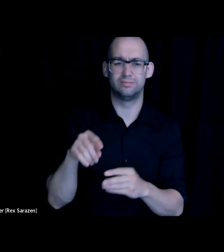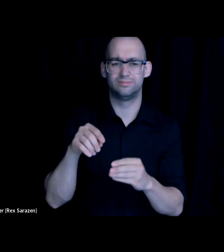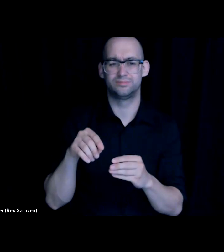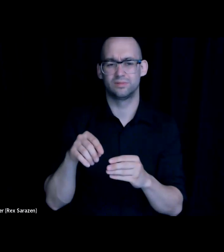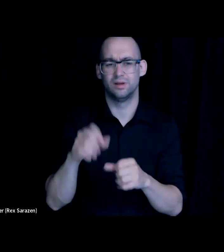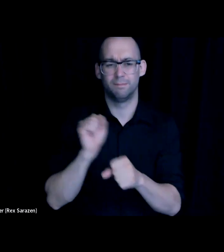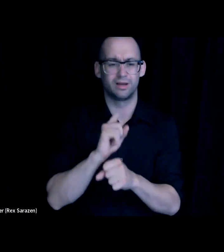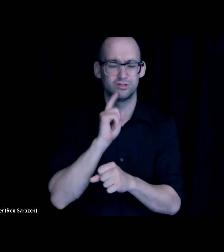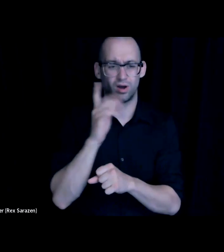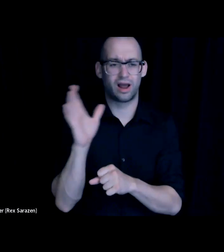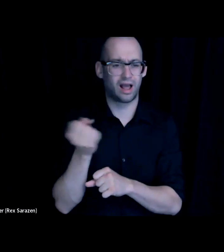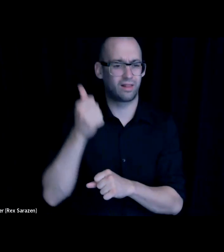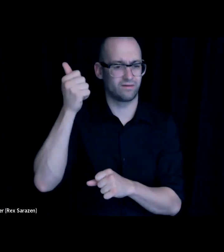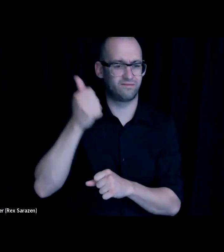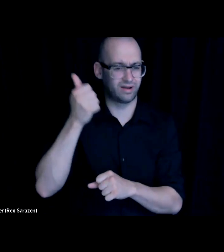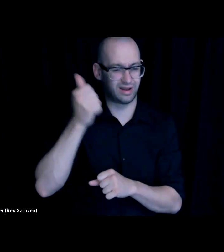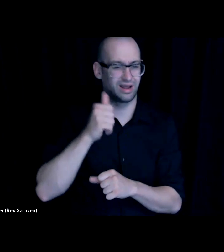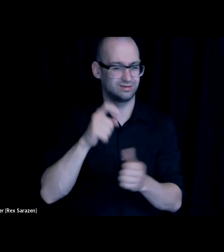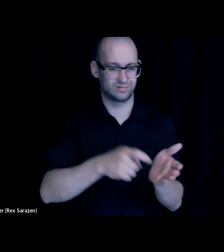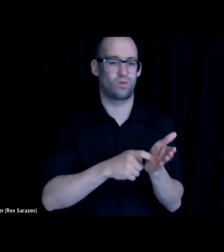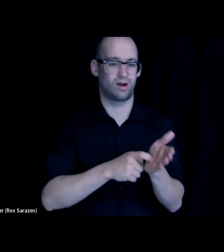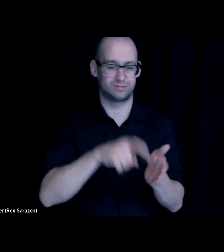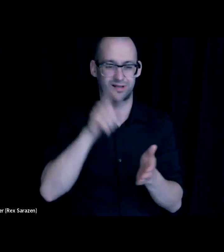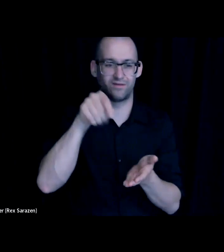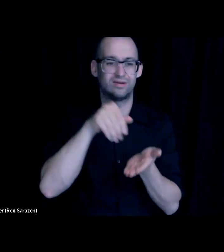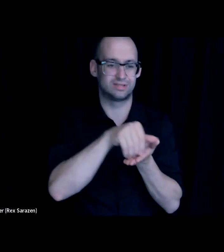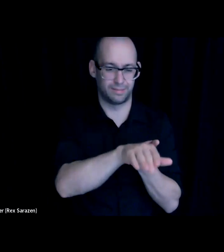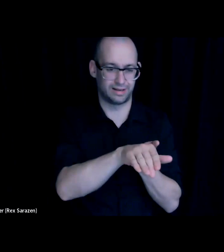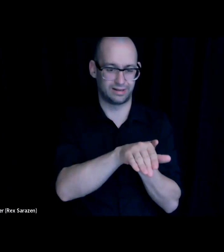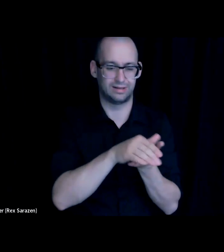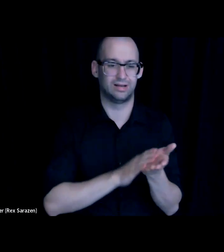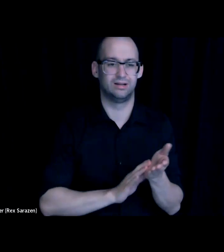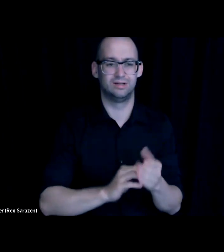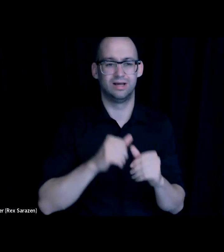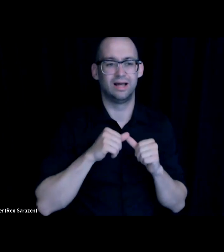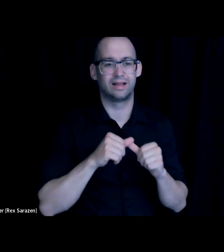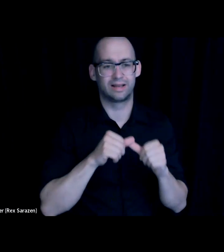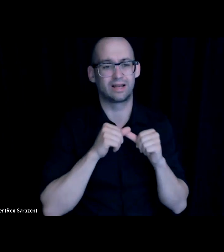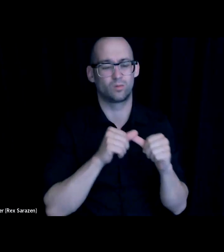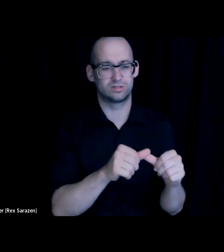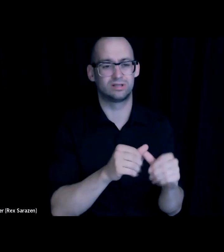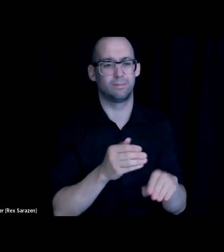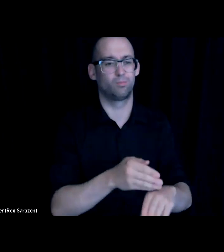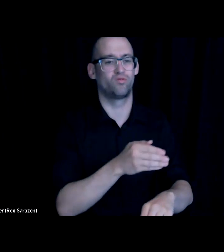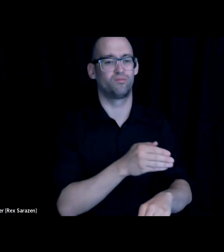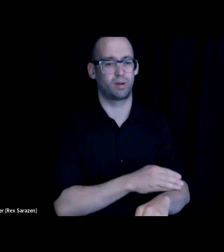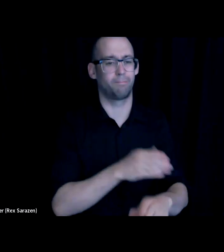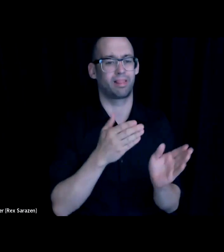funding, there are a couple of deliverables that they have to submit, one of them being the continuous of a a continuous improvement plan, and and the idea behind the continuous